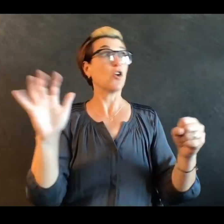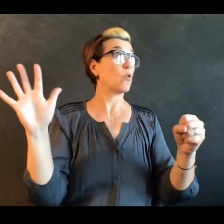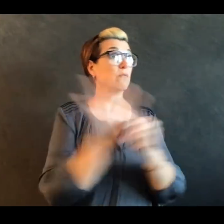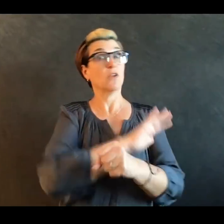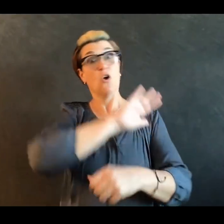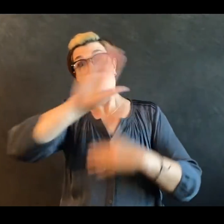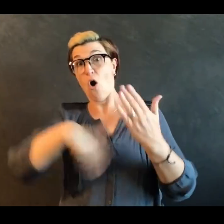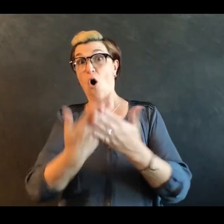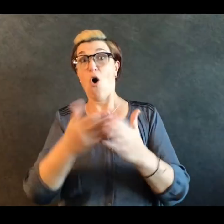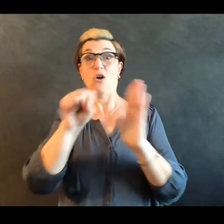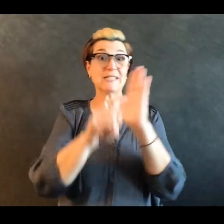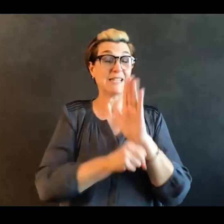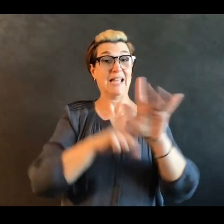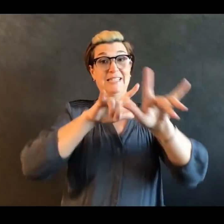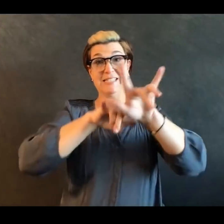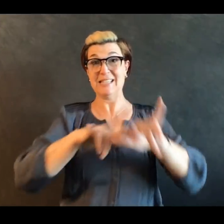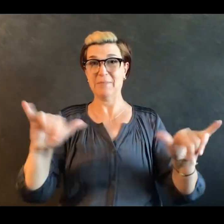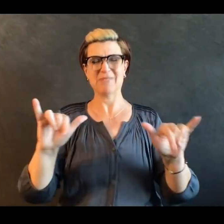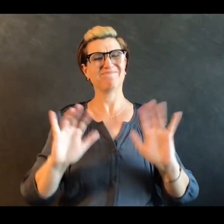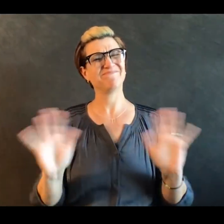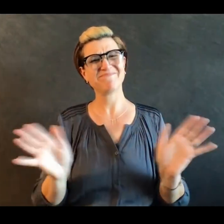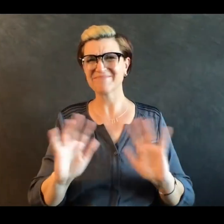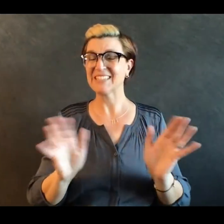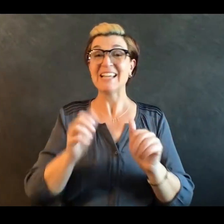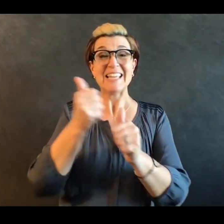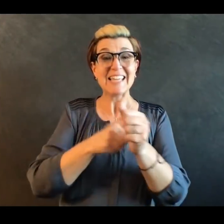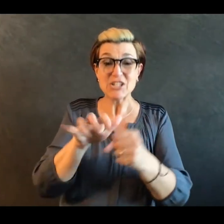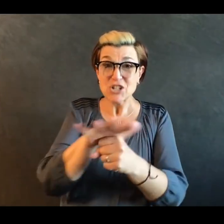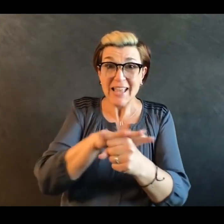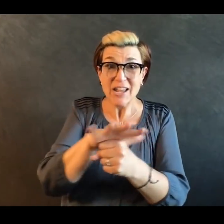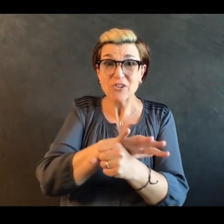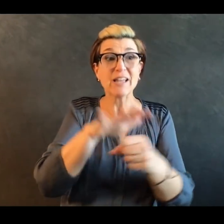before how each of these curves are different each of the cases experiences